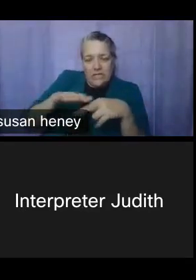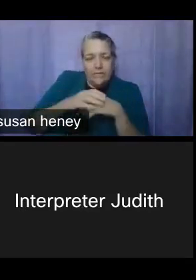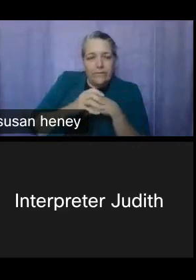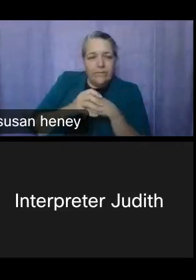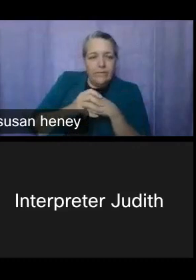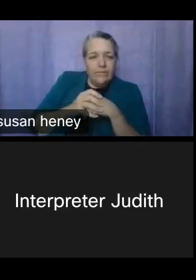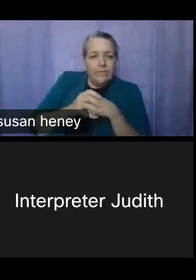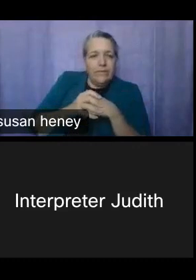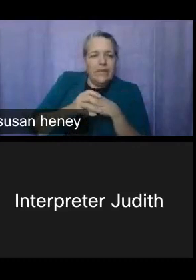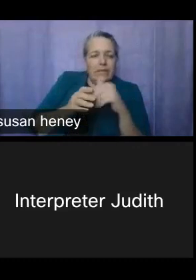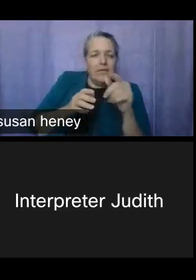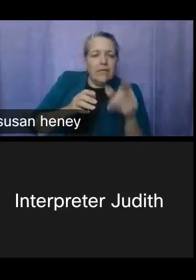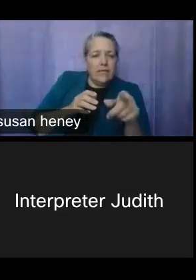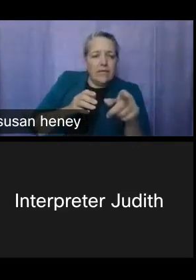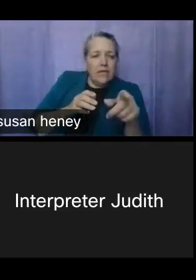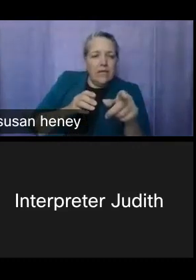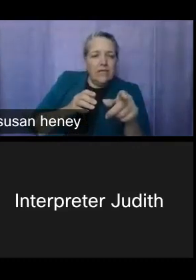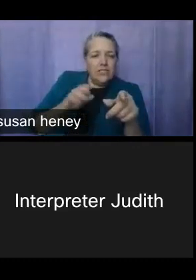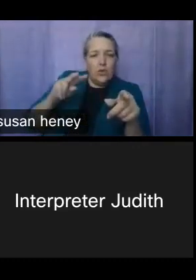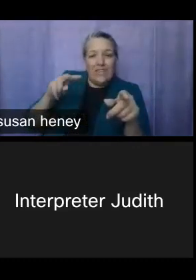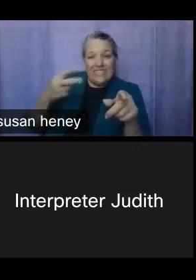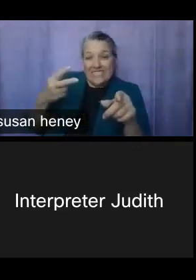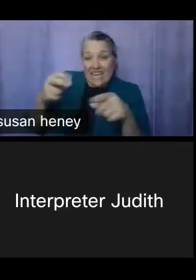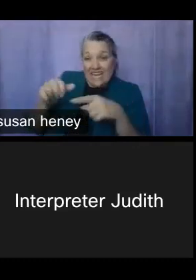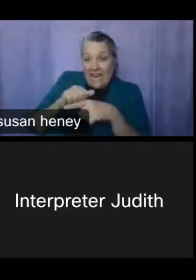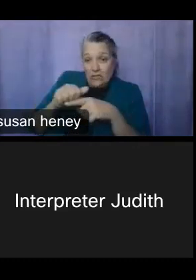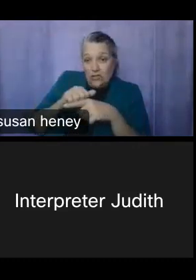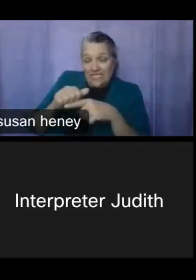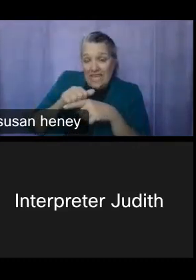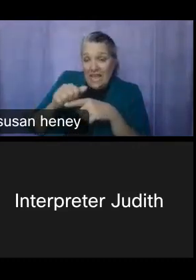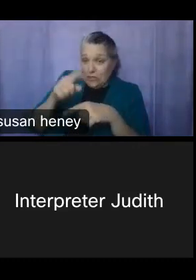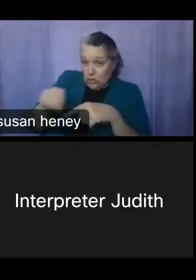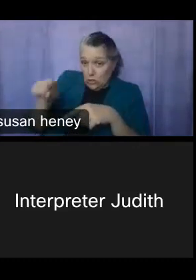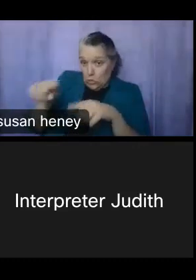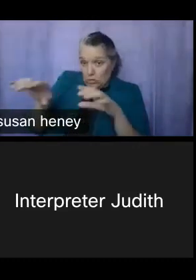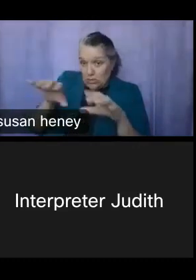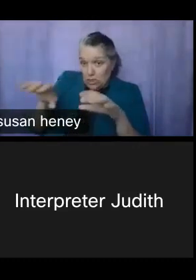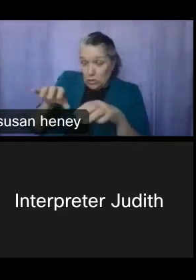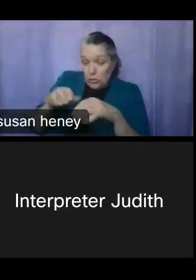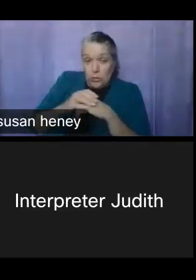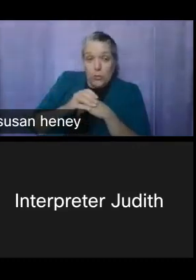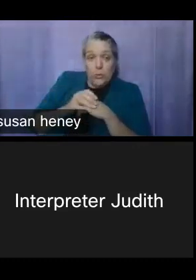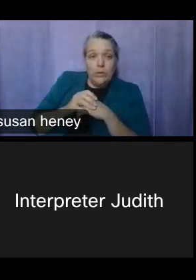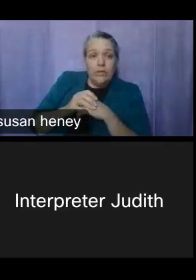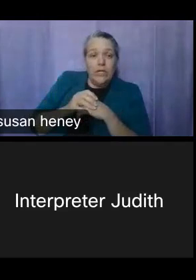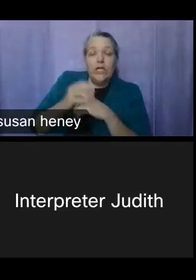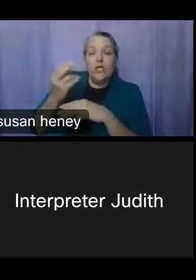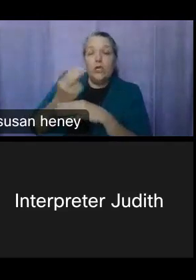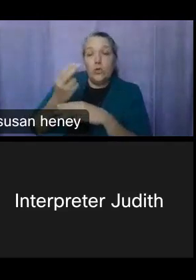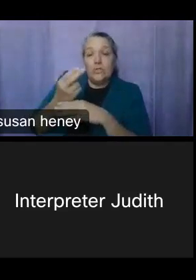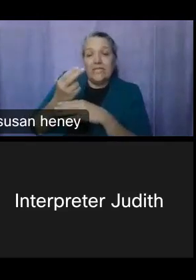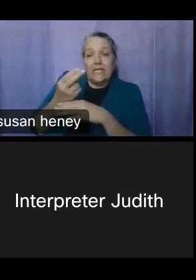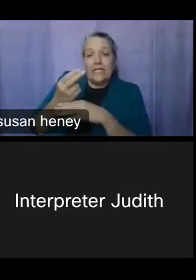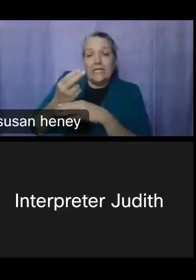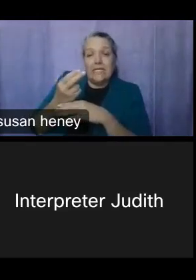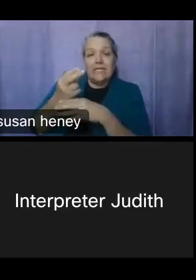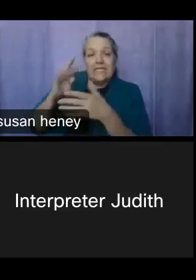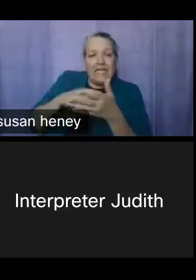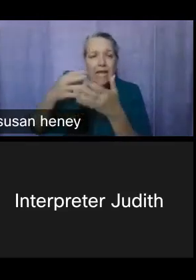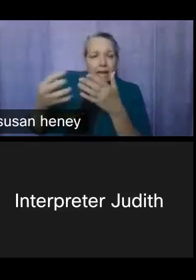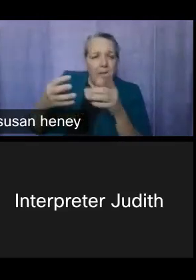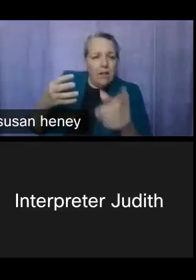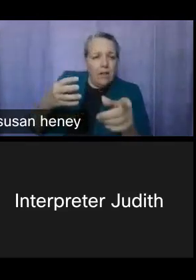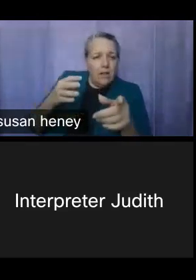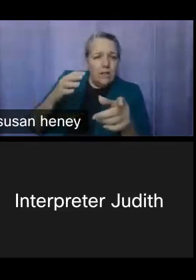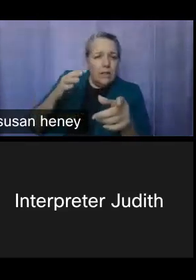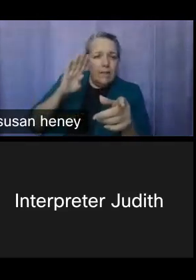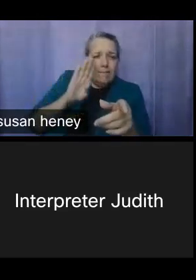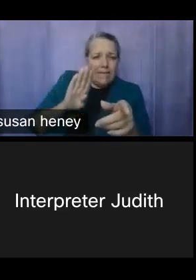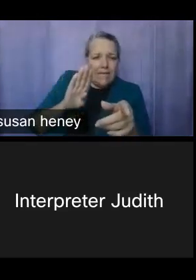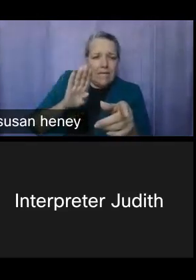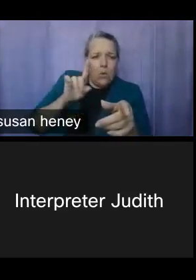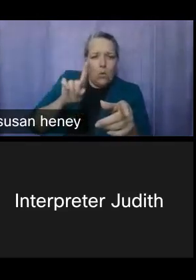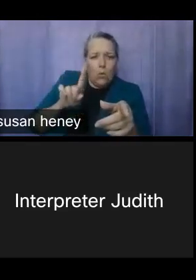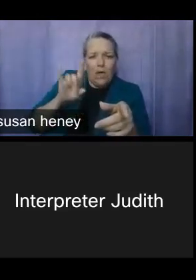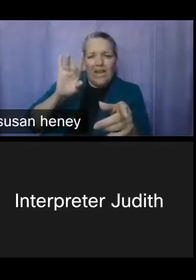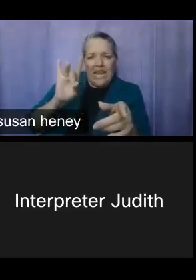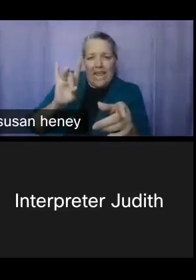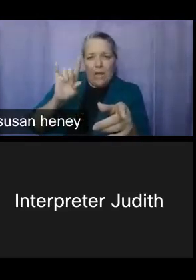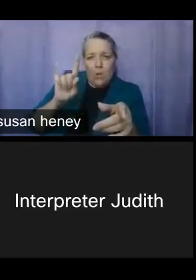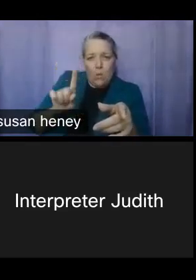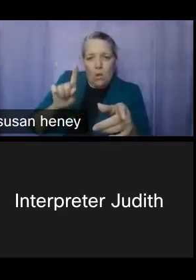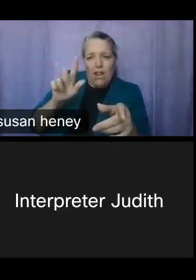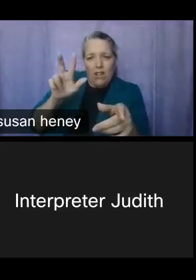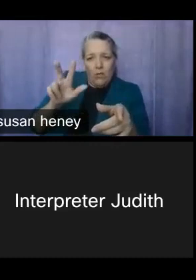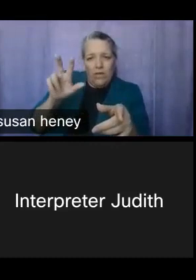So our second exercise here on your own is using Table A18130, identify the total number